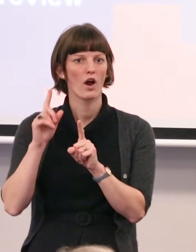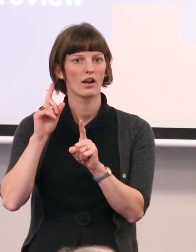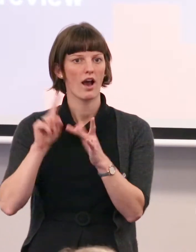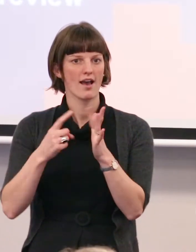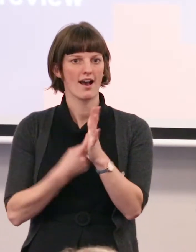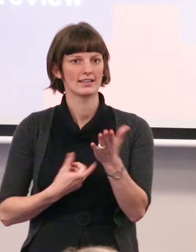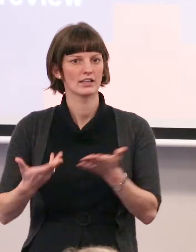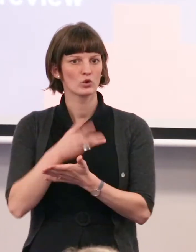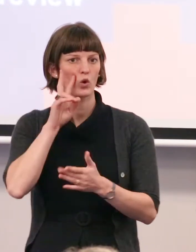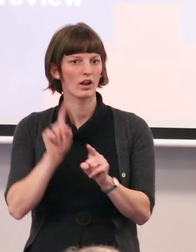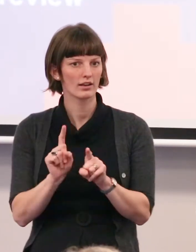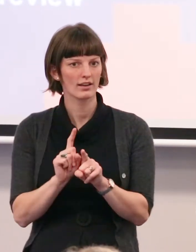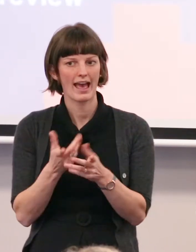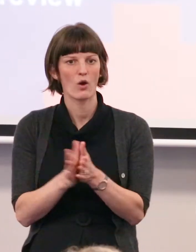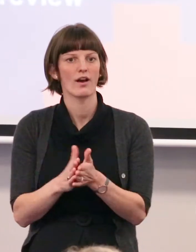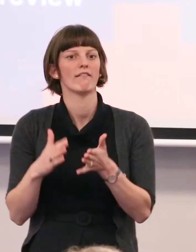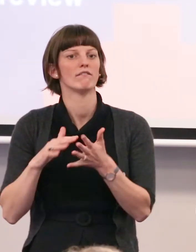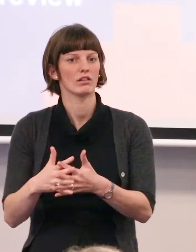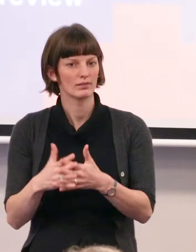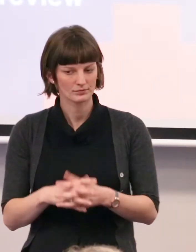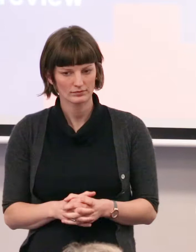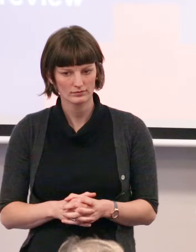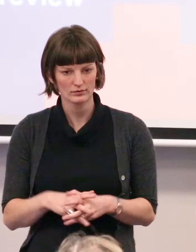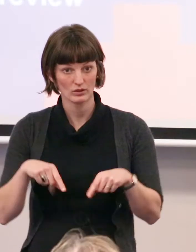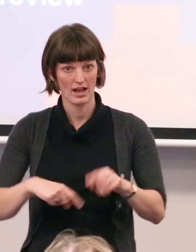ways in which we've done this here at RMIT is we've developed a sort of a